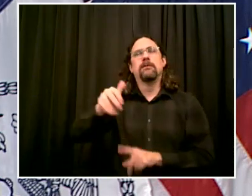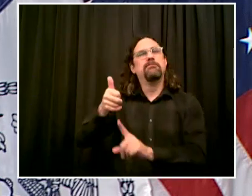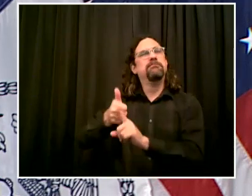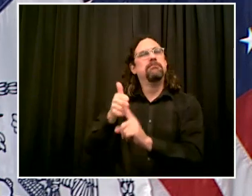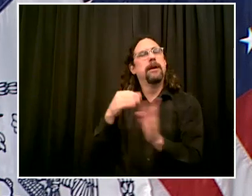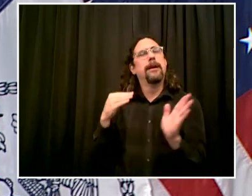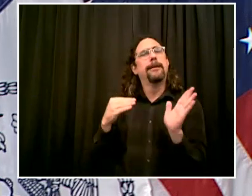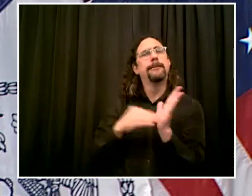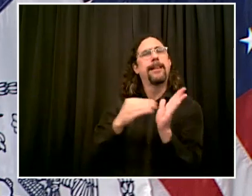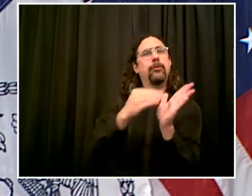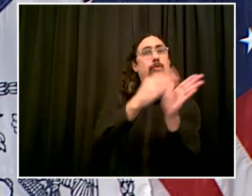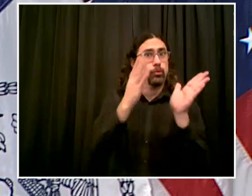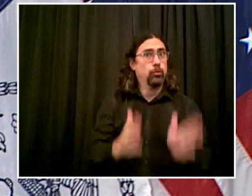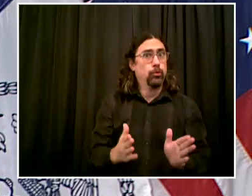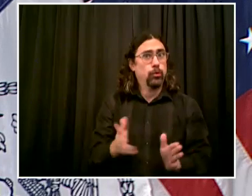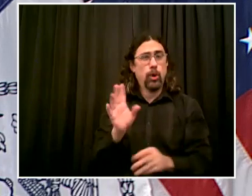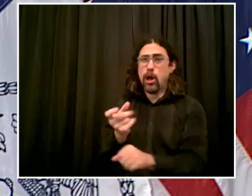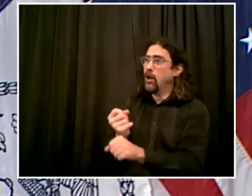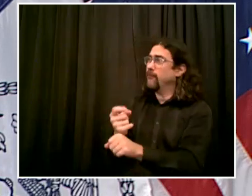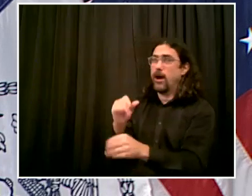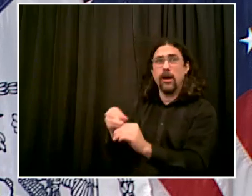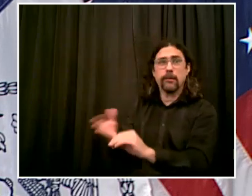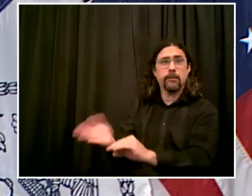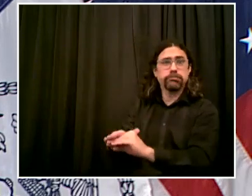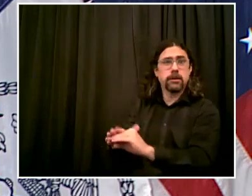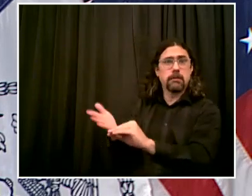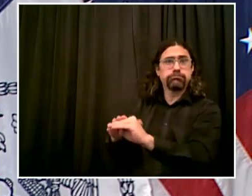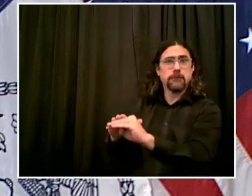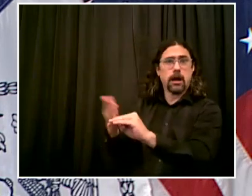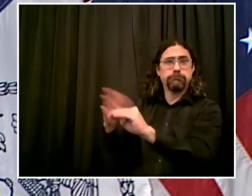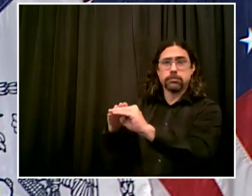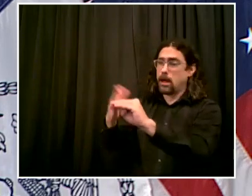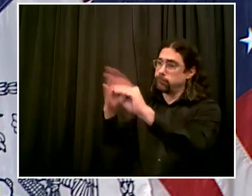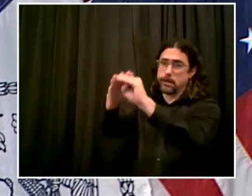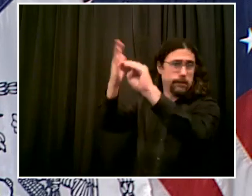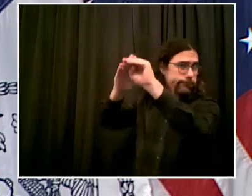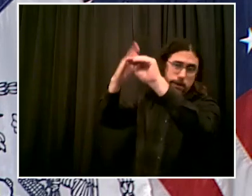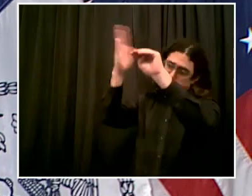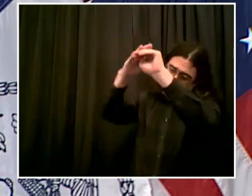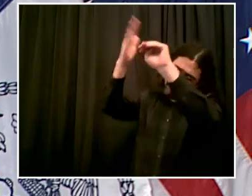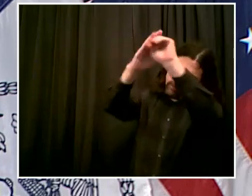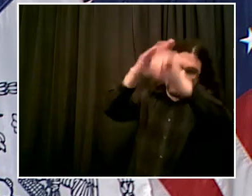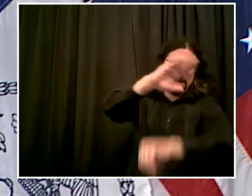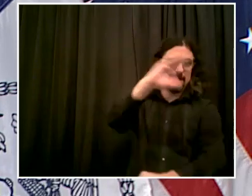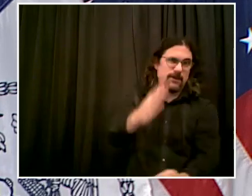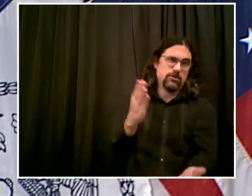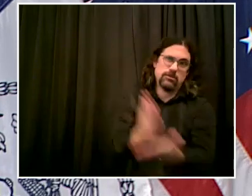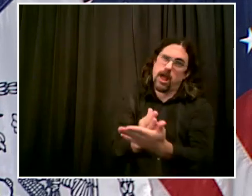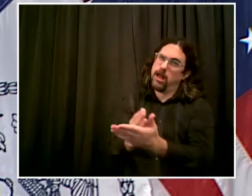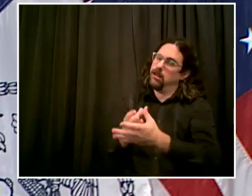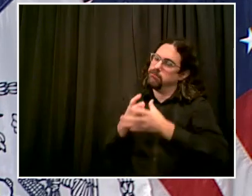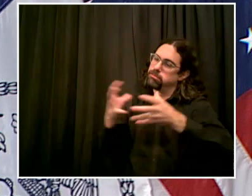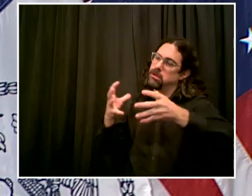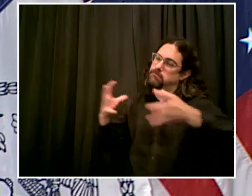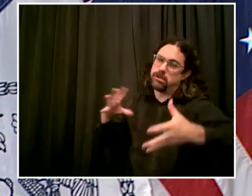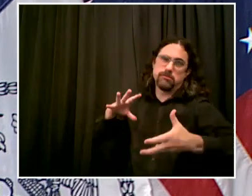I AM CONVINCED THAT BY FOCUSING ON RESTORING THIS CITY AND